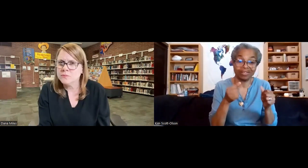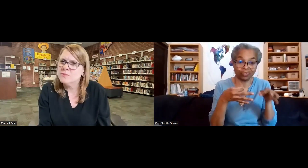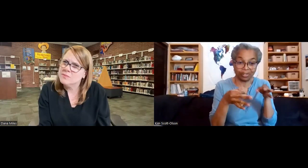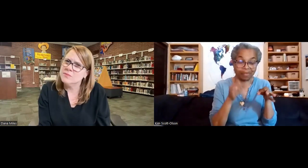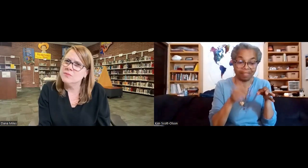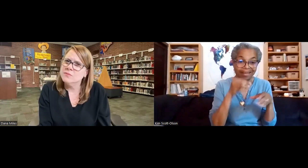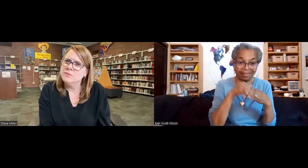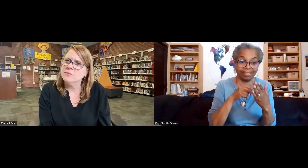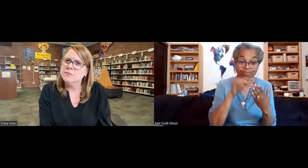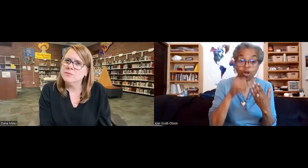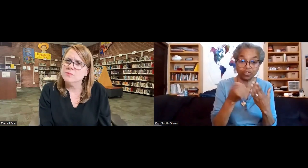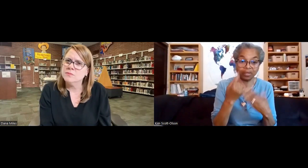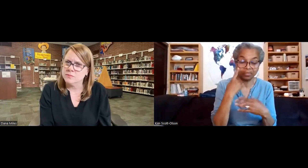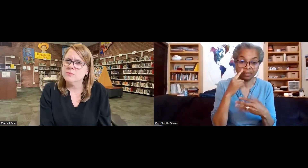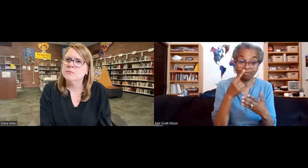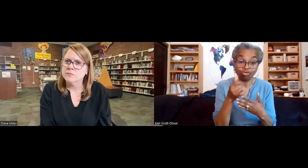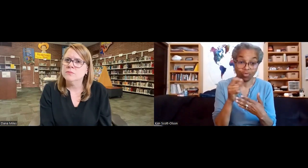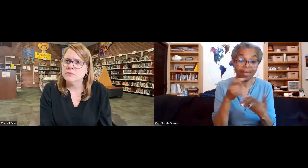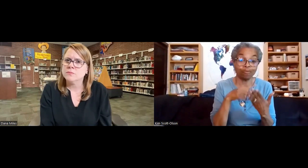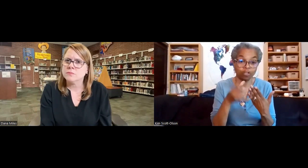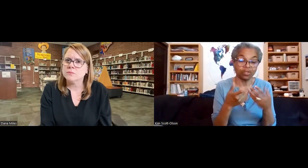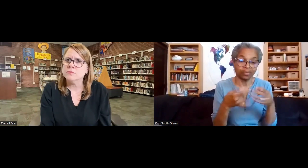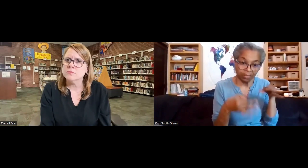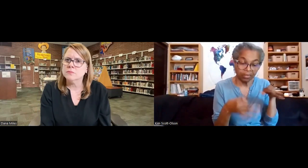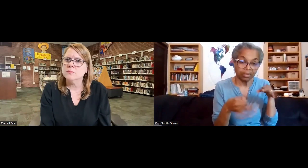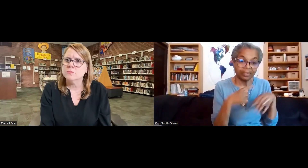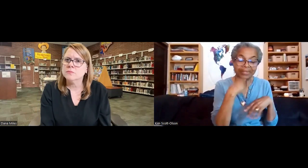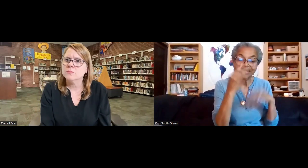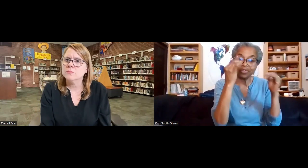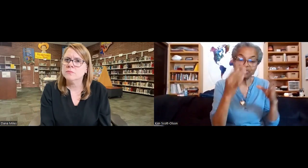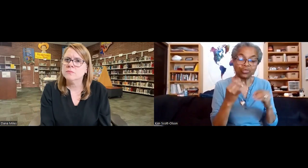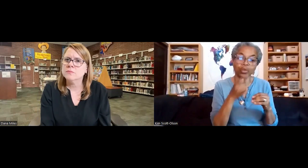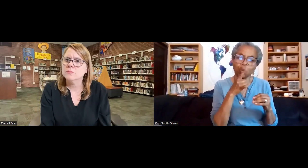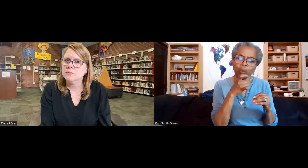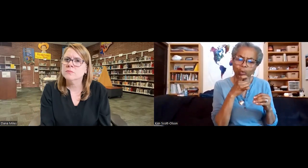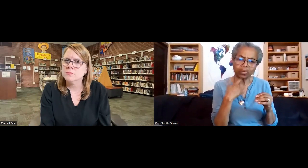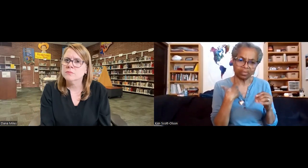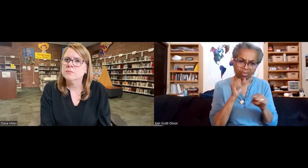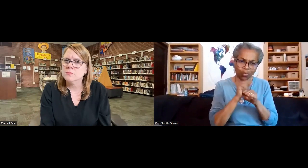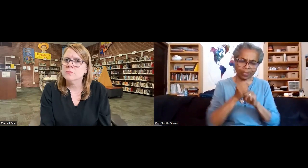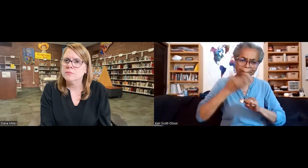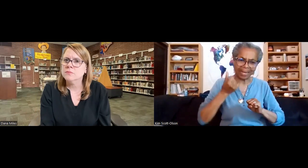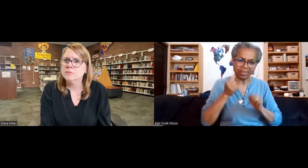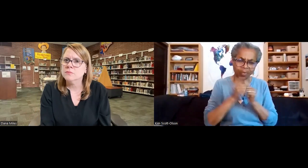Yes, go ahead Kim. I try to explain this in my current grant project, I explain at length that when it comes to teachers,